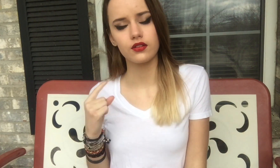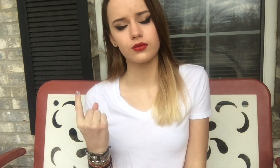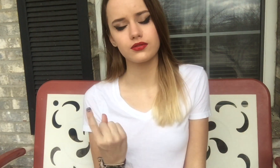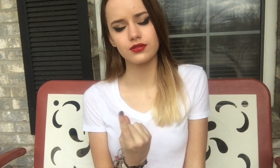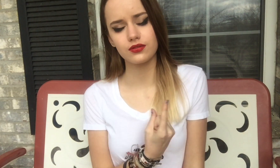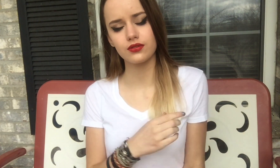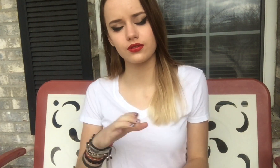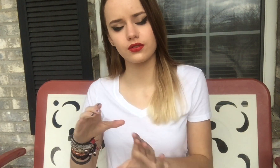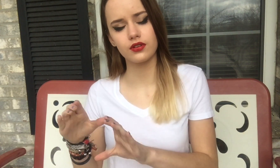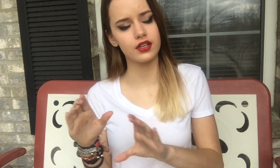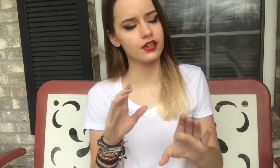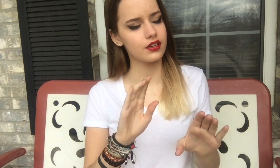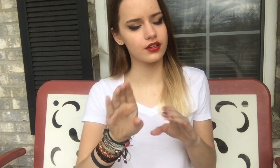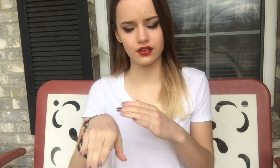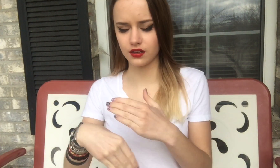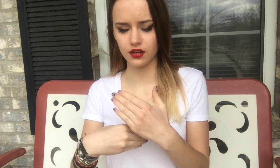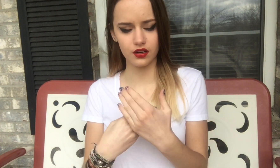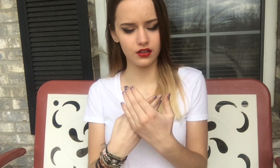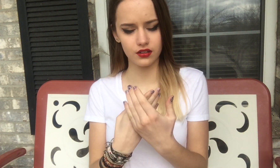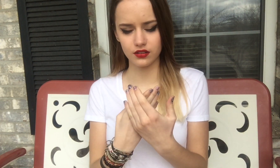We'll do it all